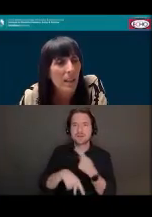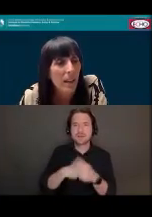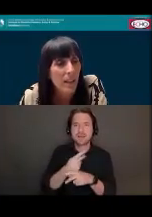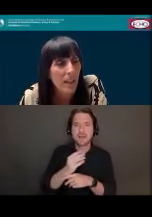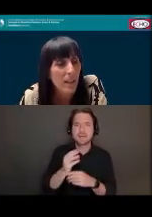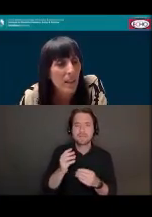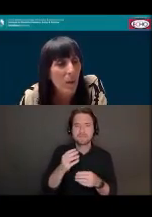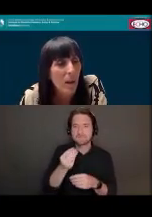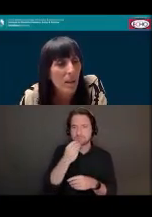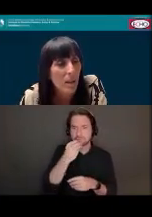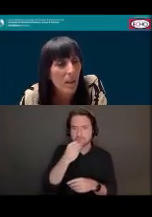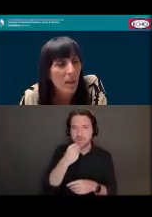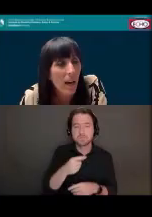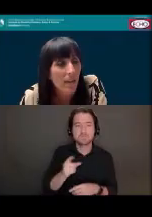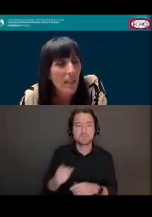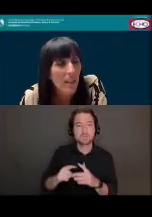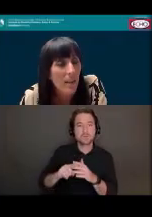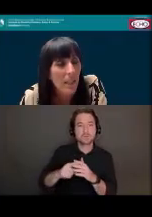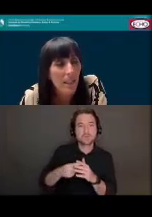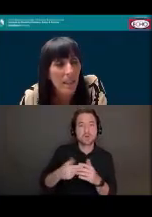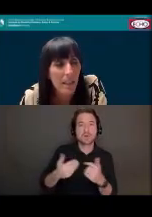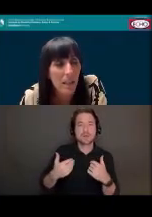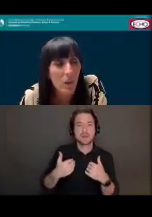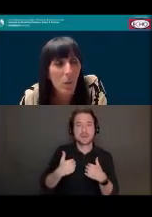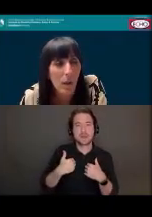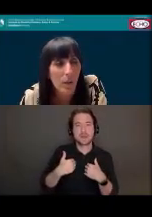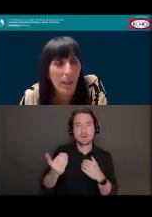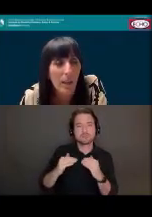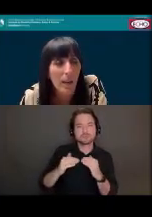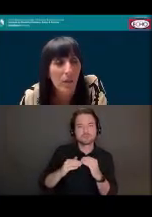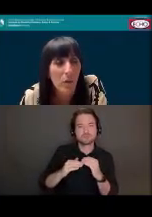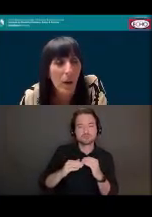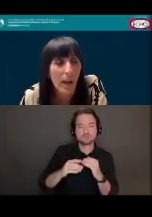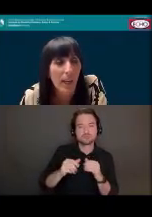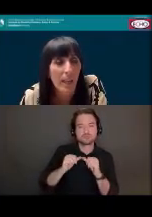starting to small, having some consistent swallowing of dry